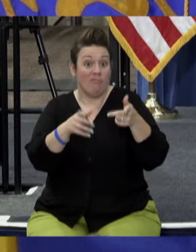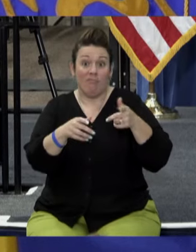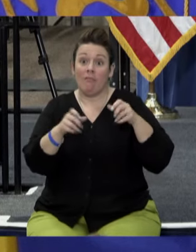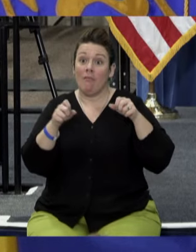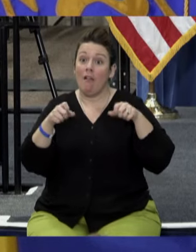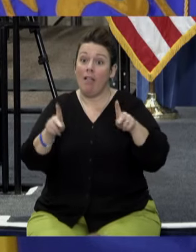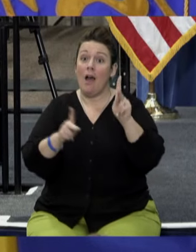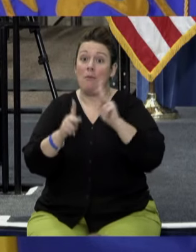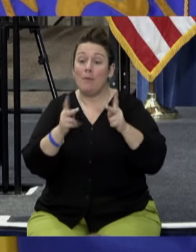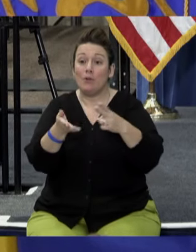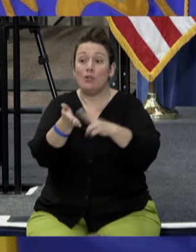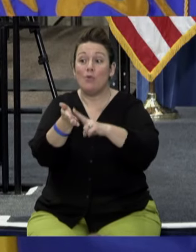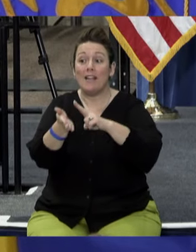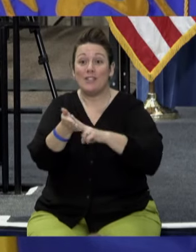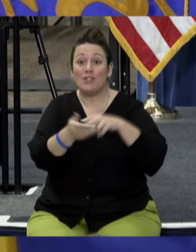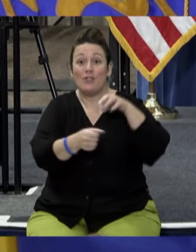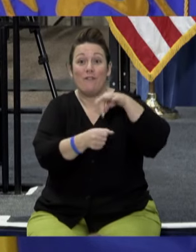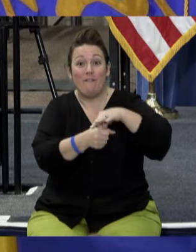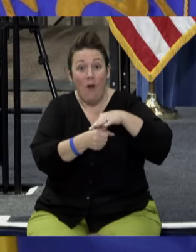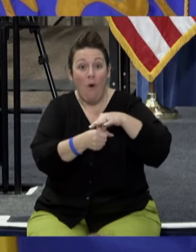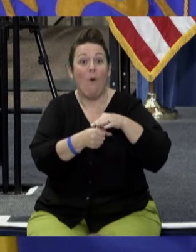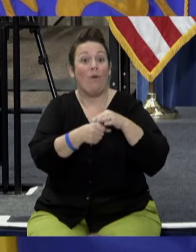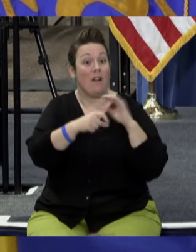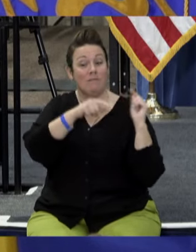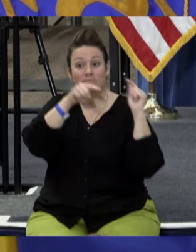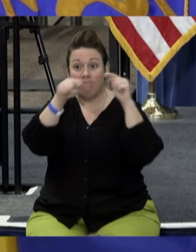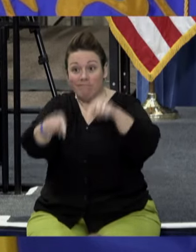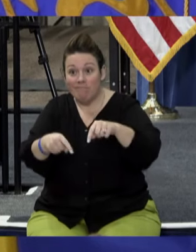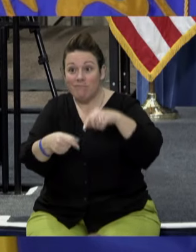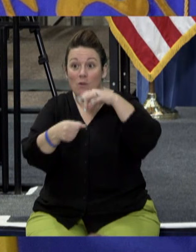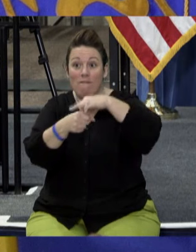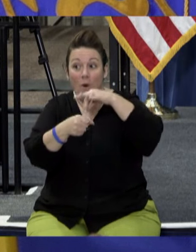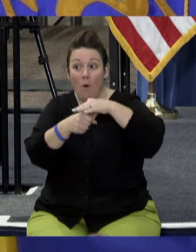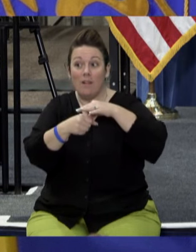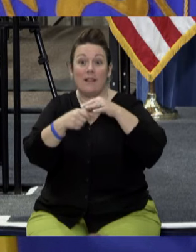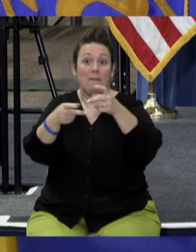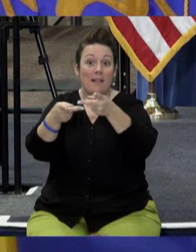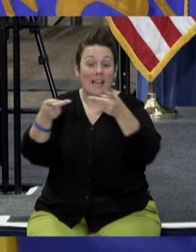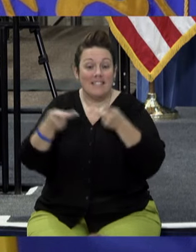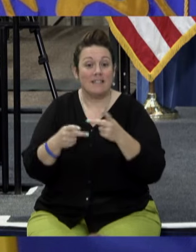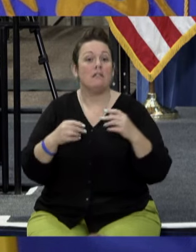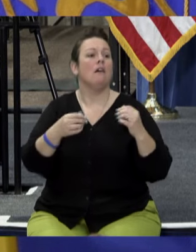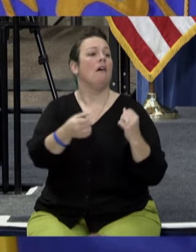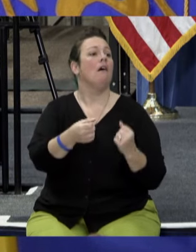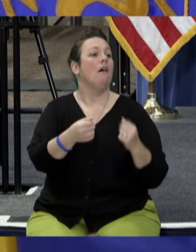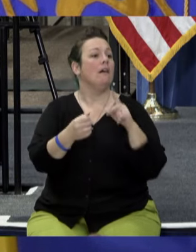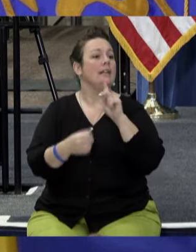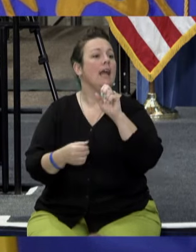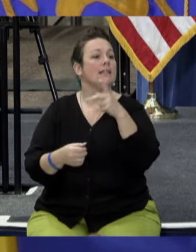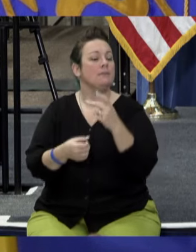to their polling places on election day. They support people to connect with new friends and